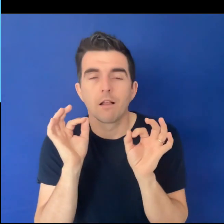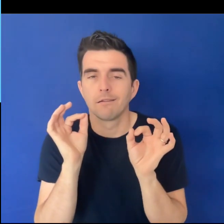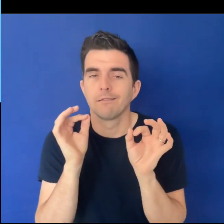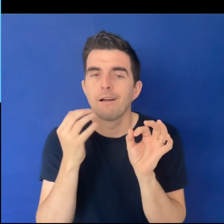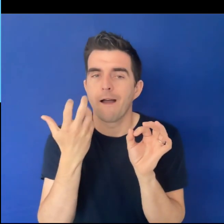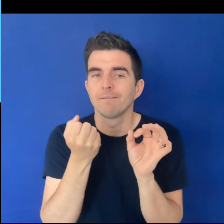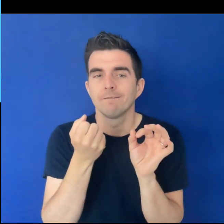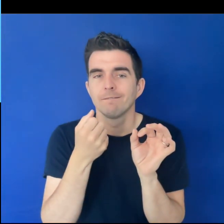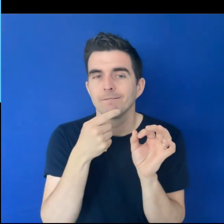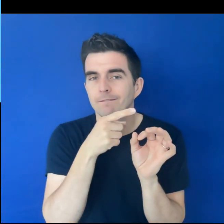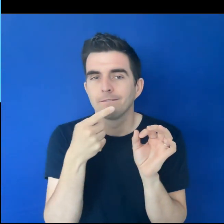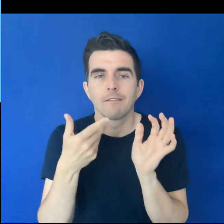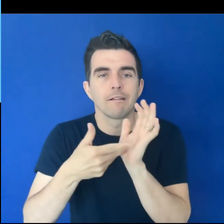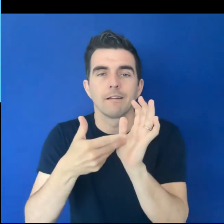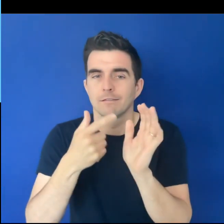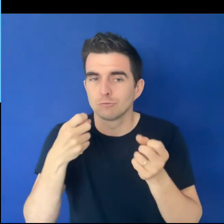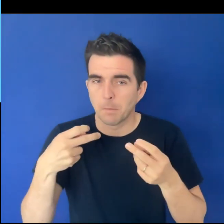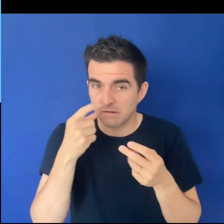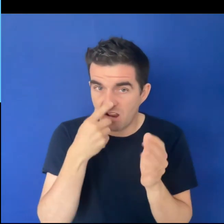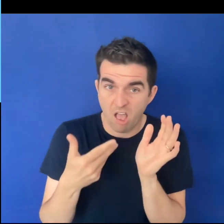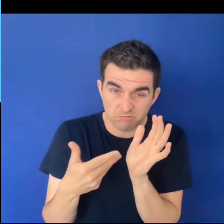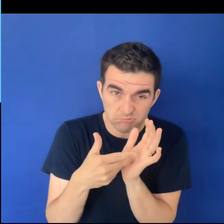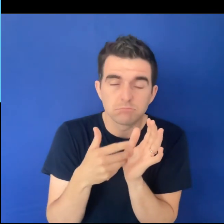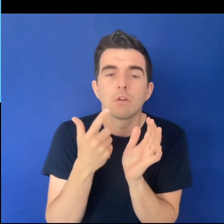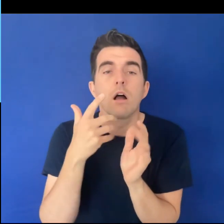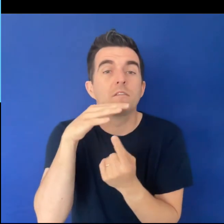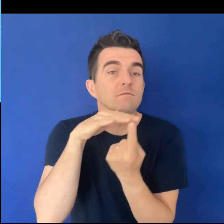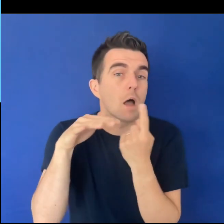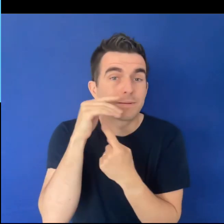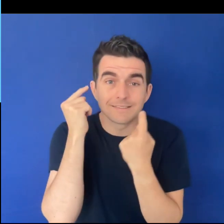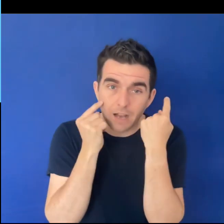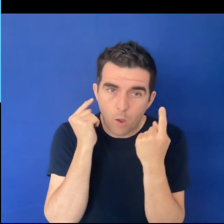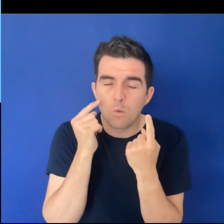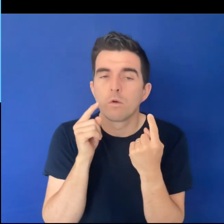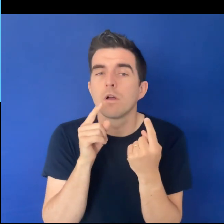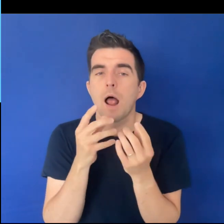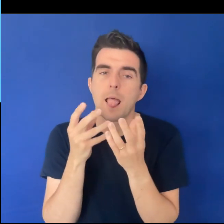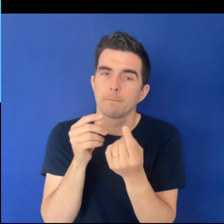in your game, such as environmental sounds, or sounds that guide hearing players to act.